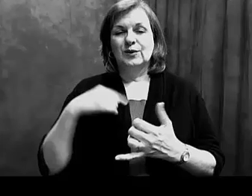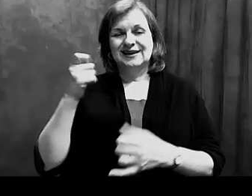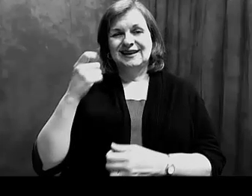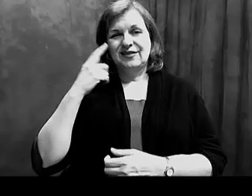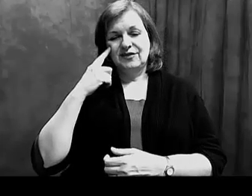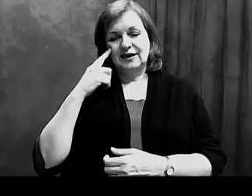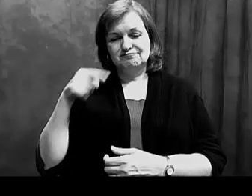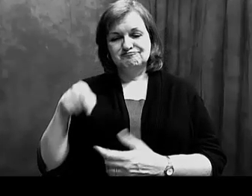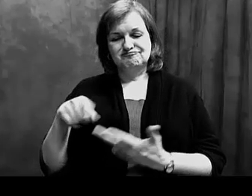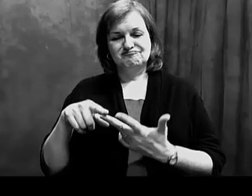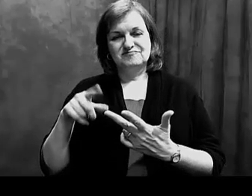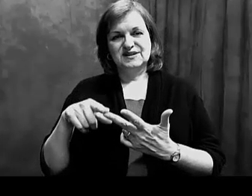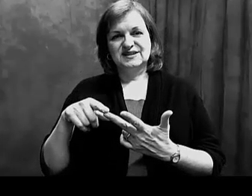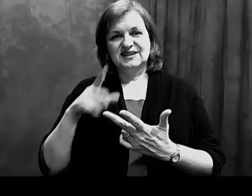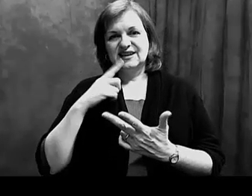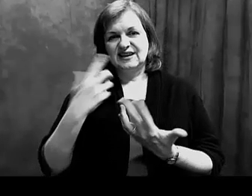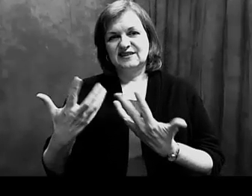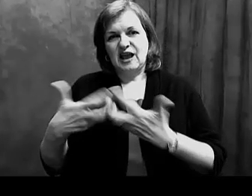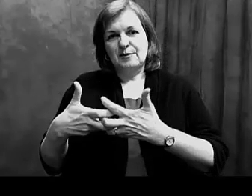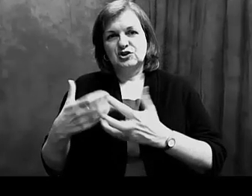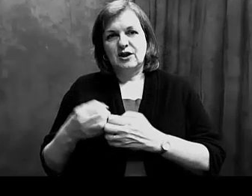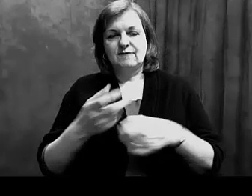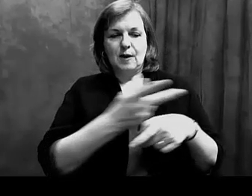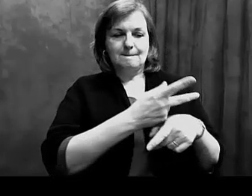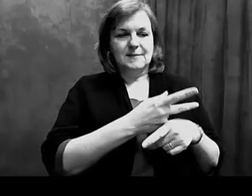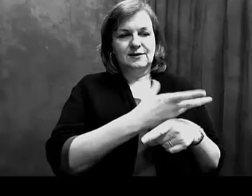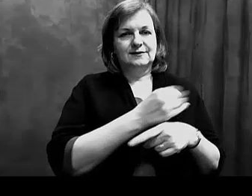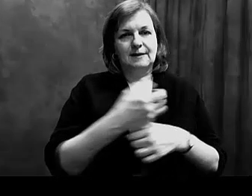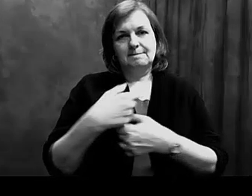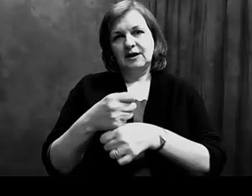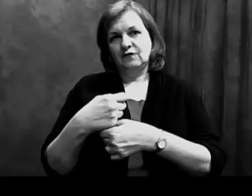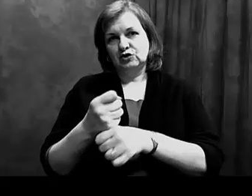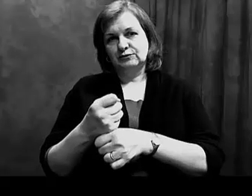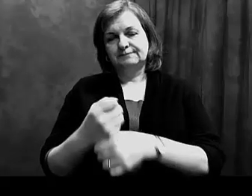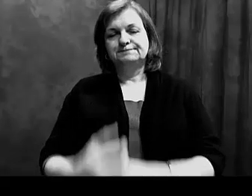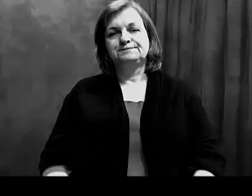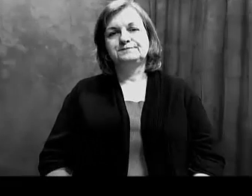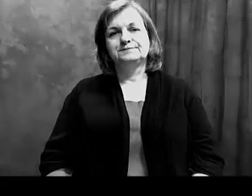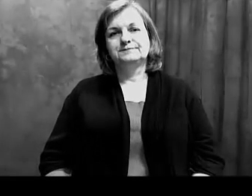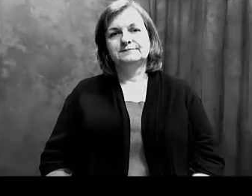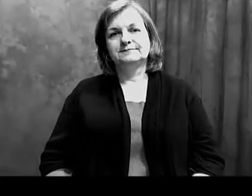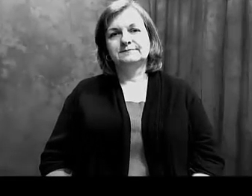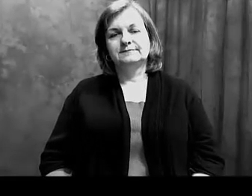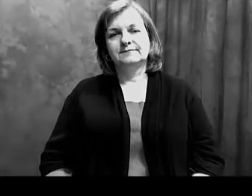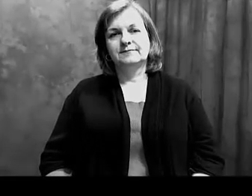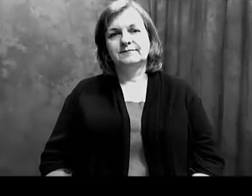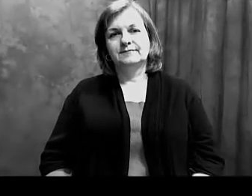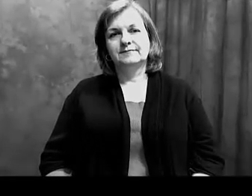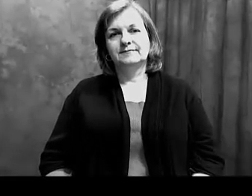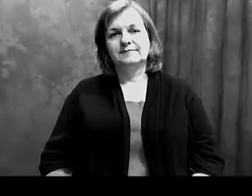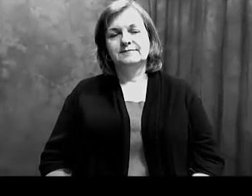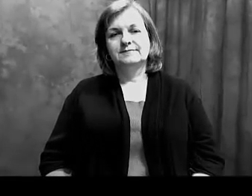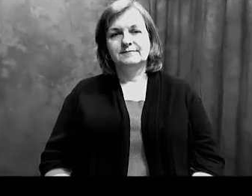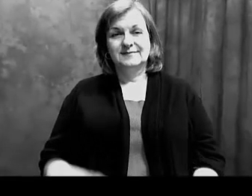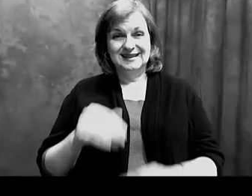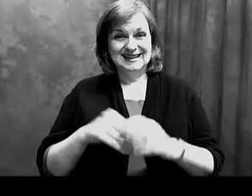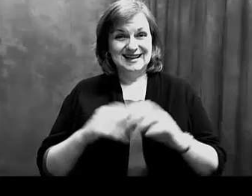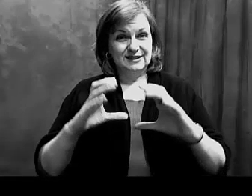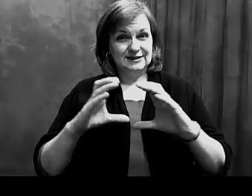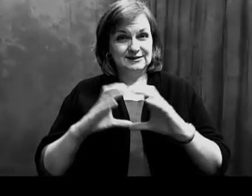we need to think about it as kind of a combination of maintenance & manufacturing - when we look at energy in our cell